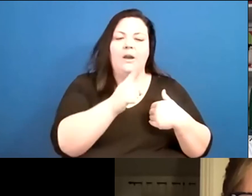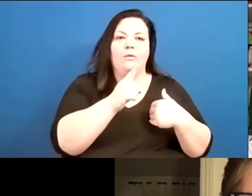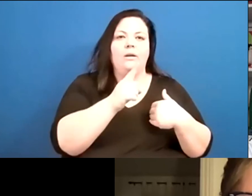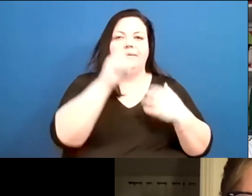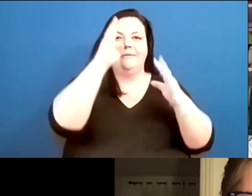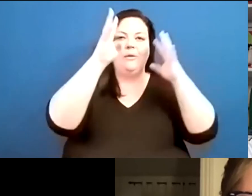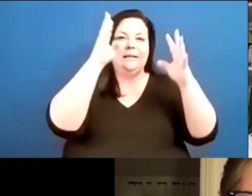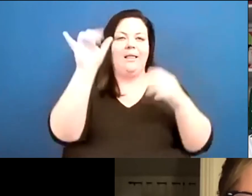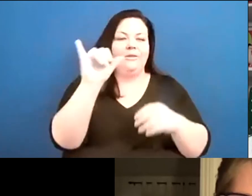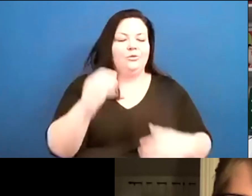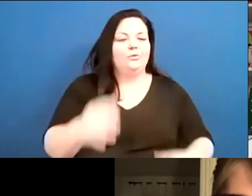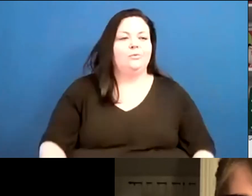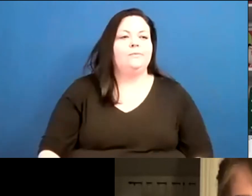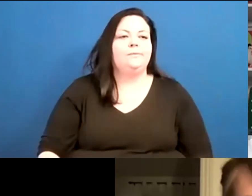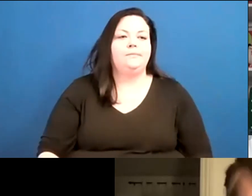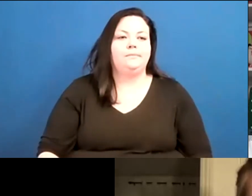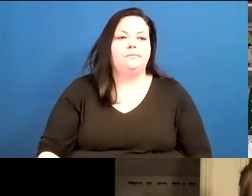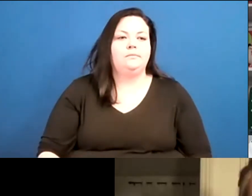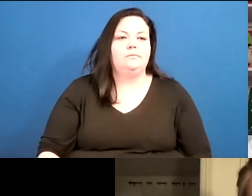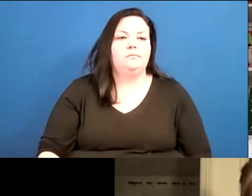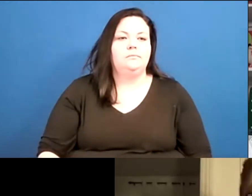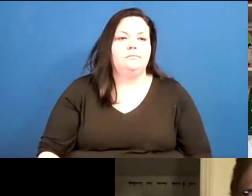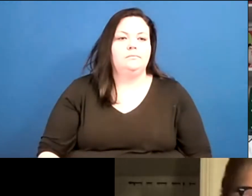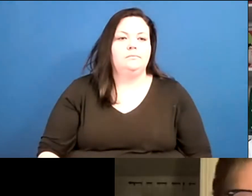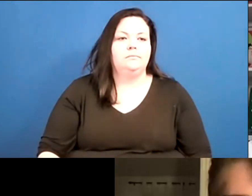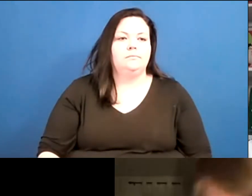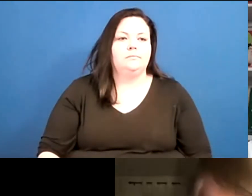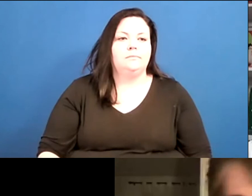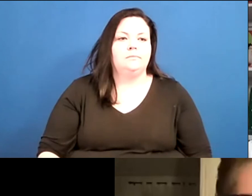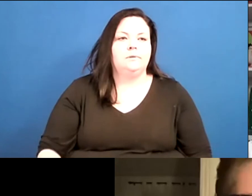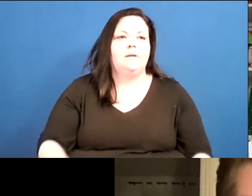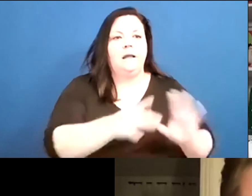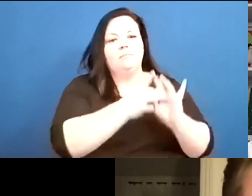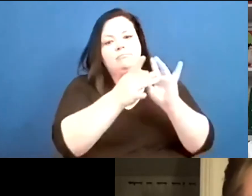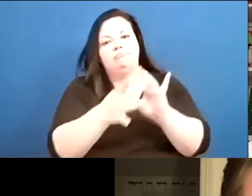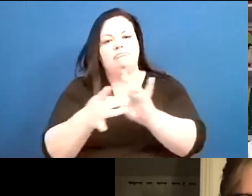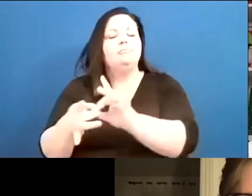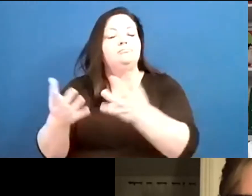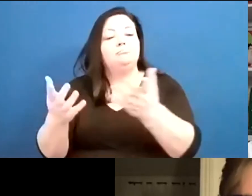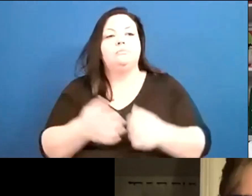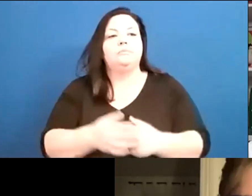ish too. I feel like that thread of like Oz is there too. Yeah, I think, uh,